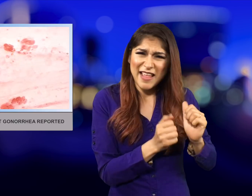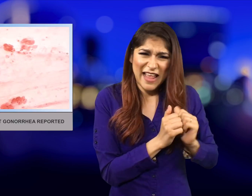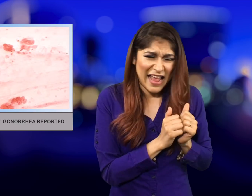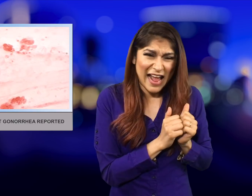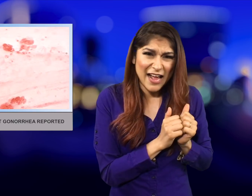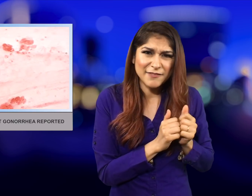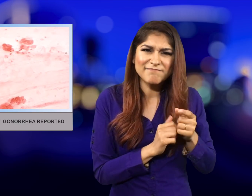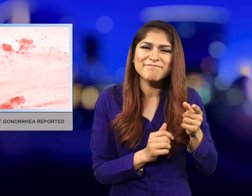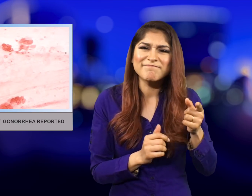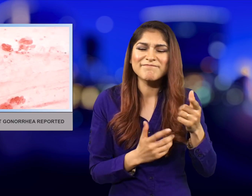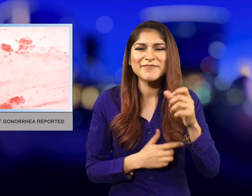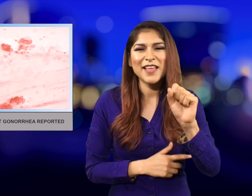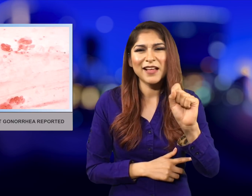to treatment.